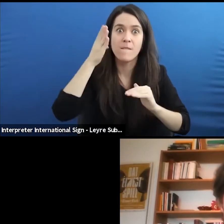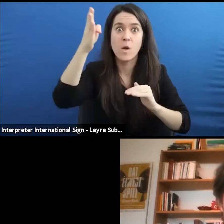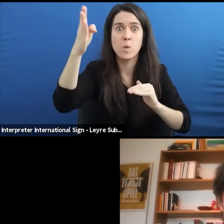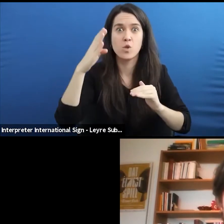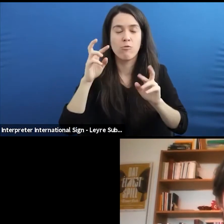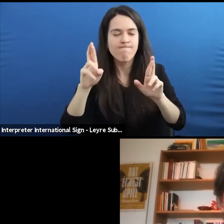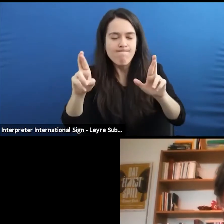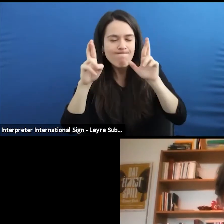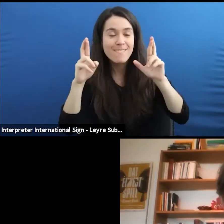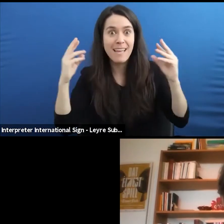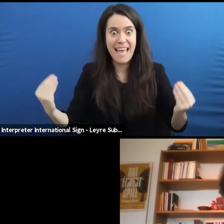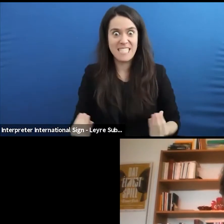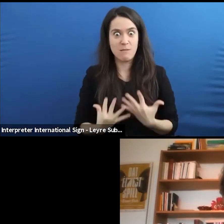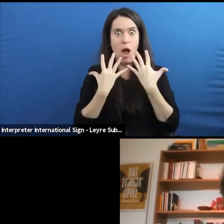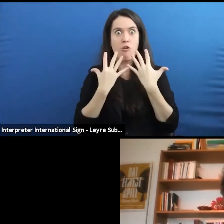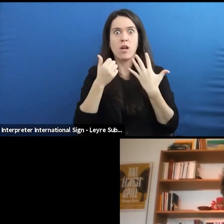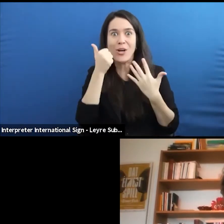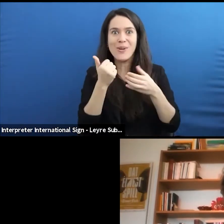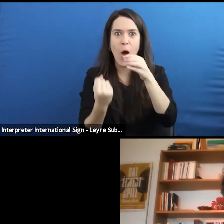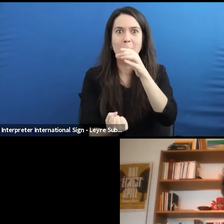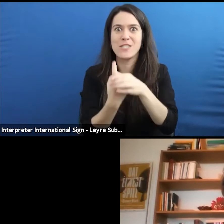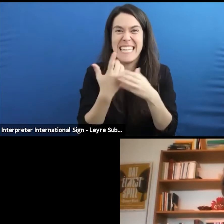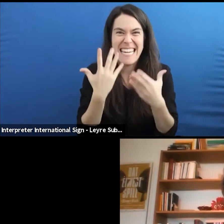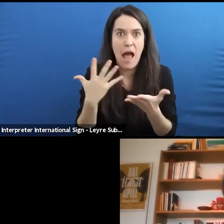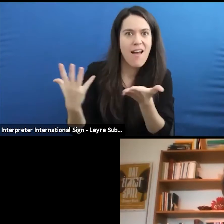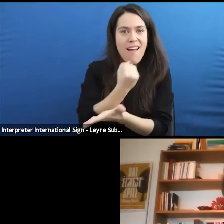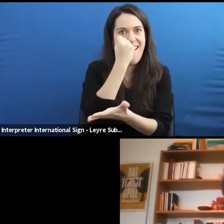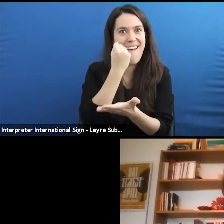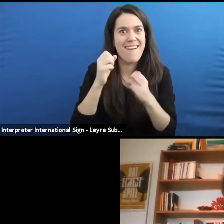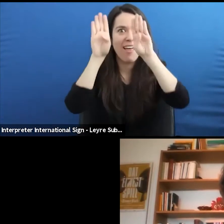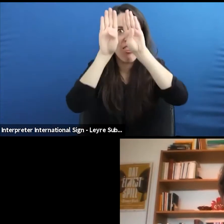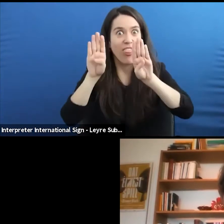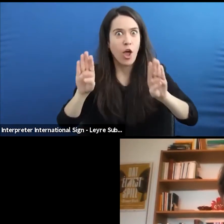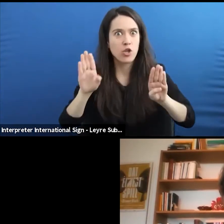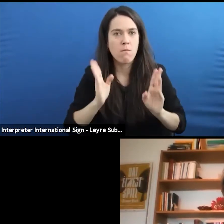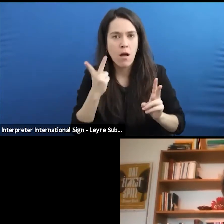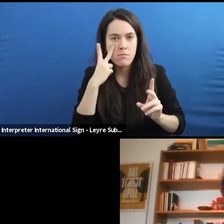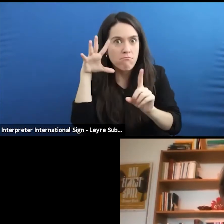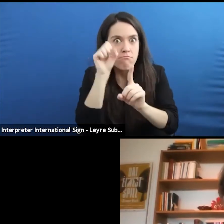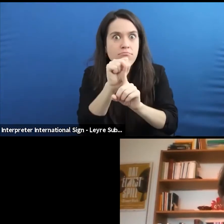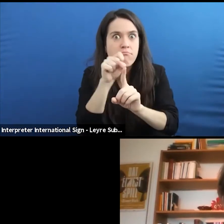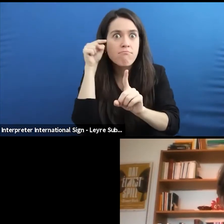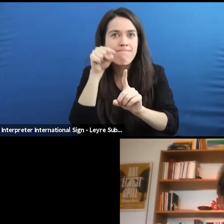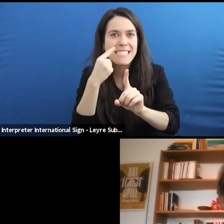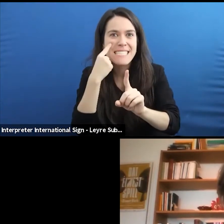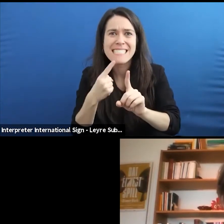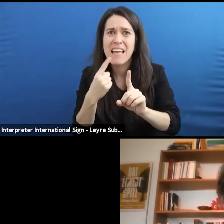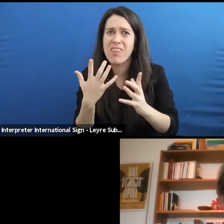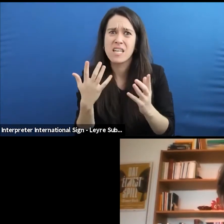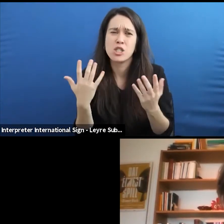opportunity and our sector needs to recognize this one of the most urgent question of our times.